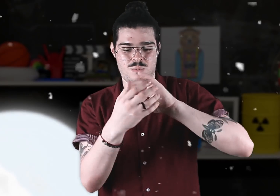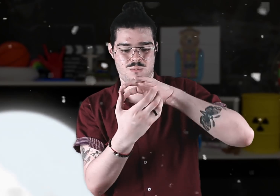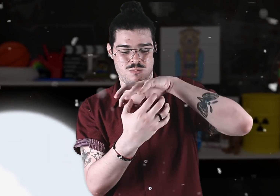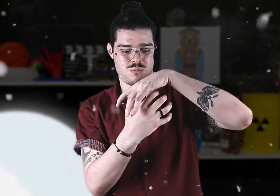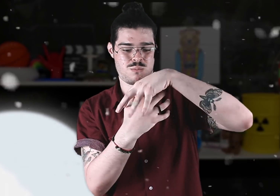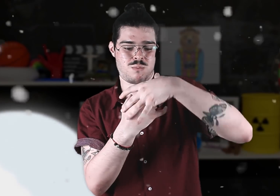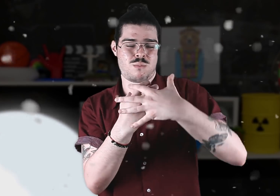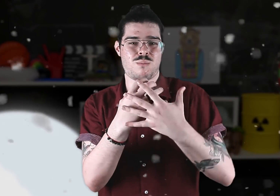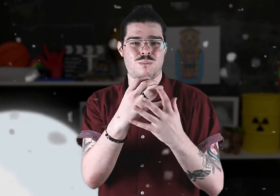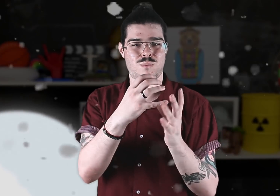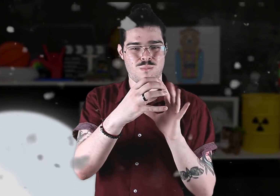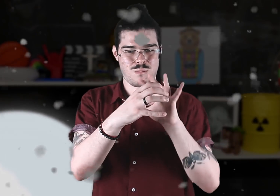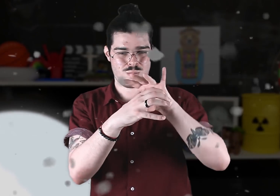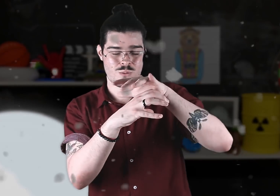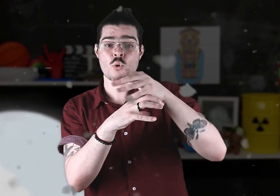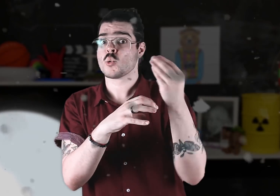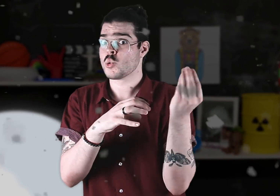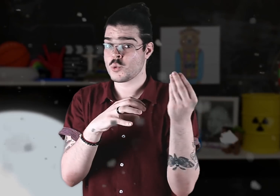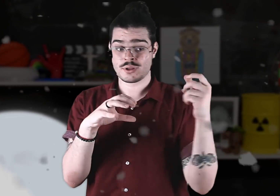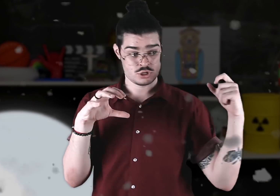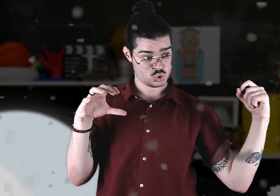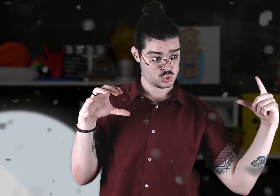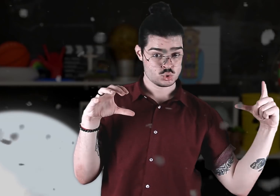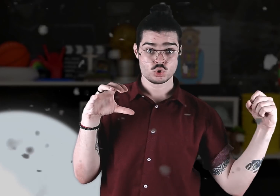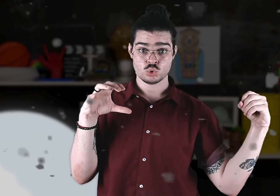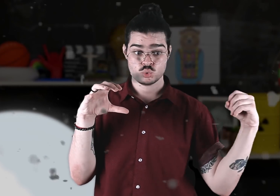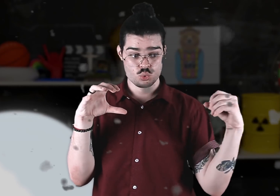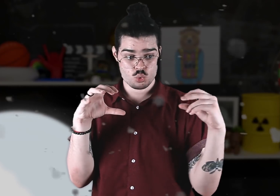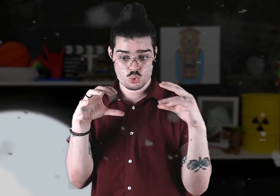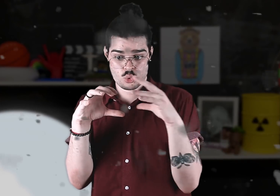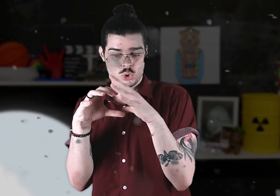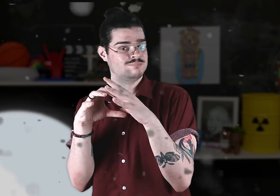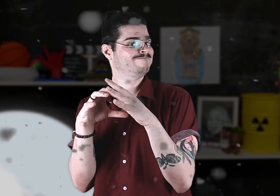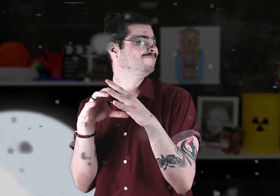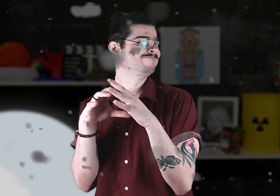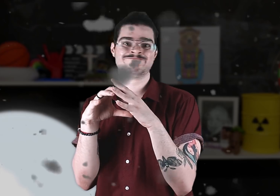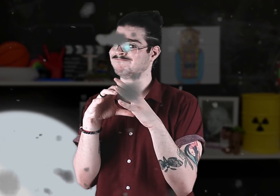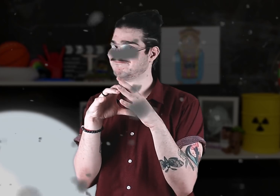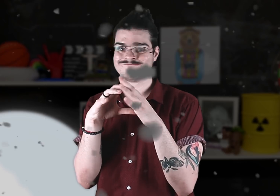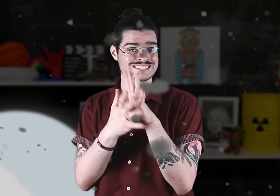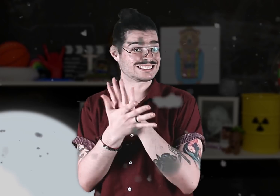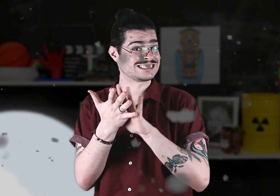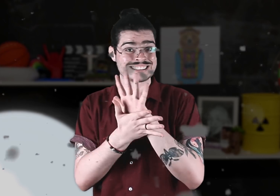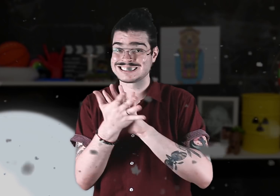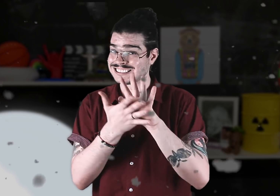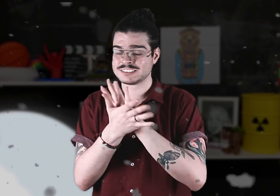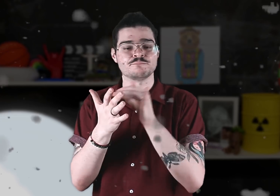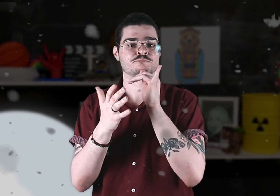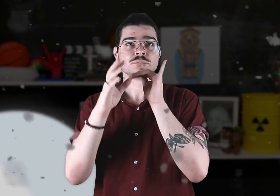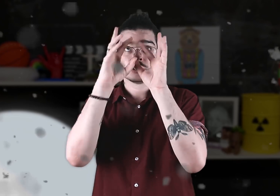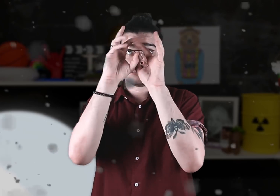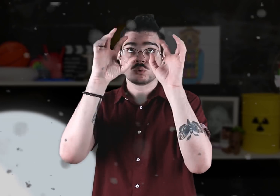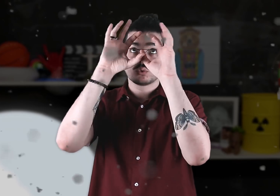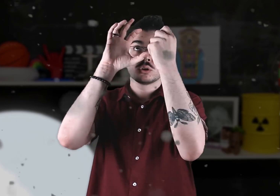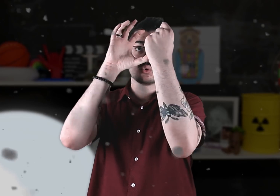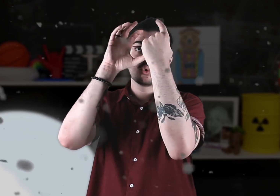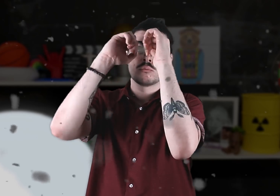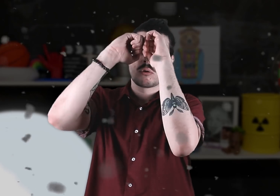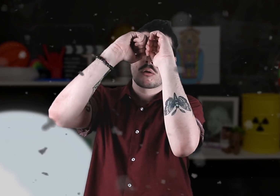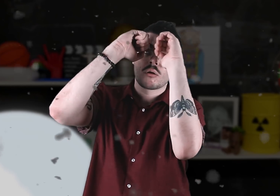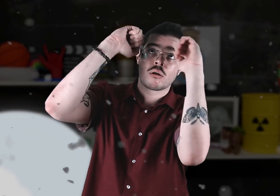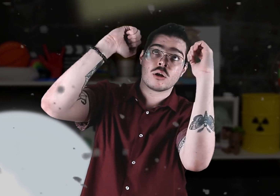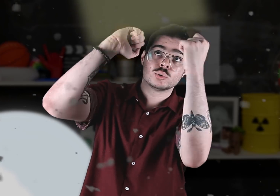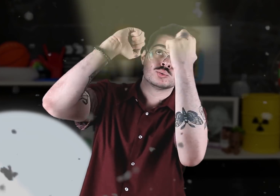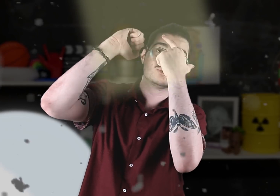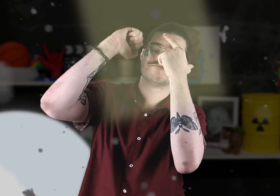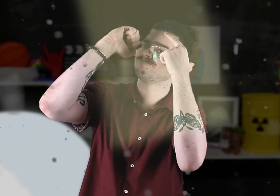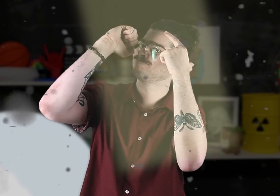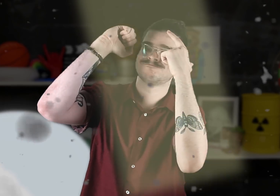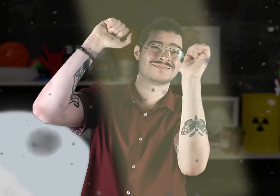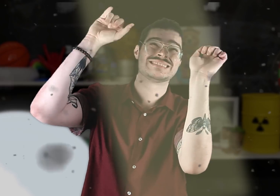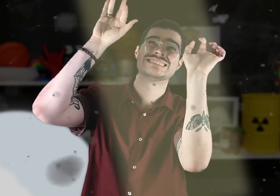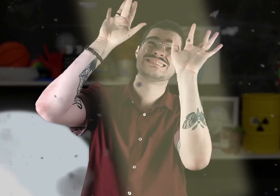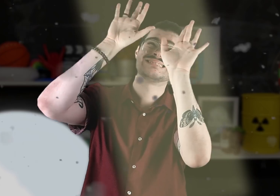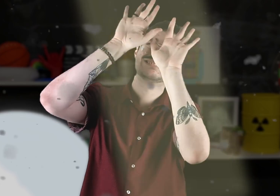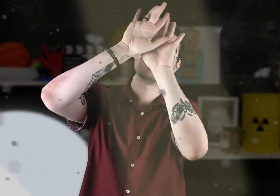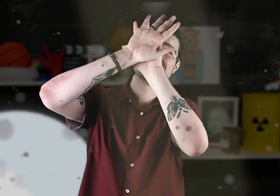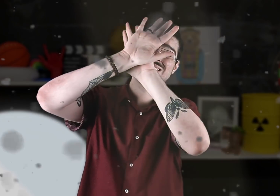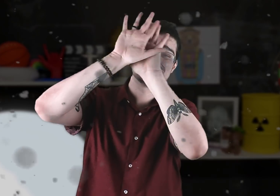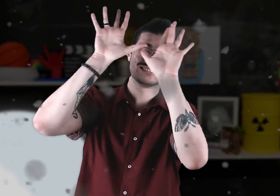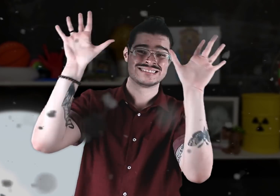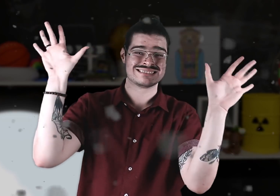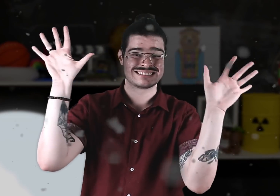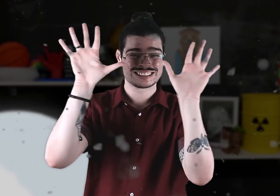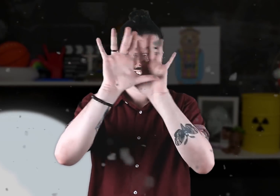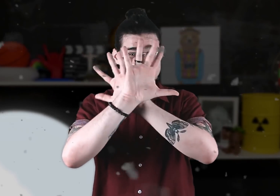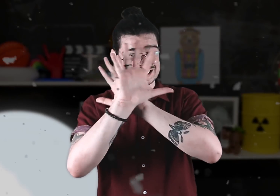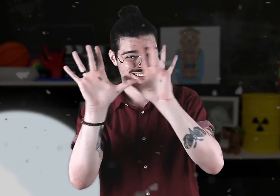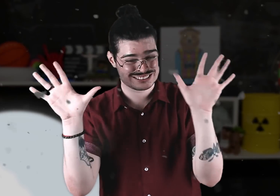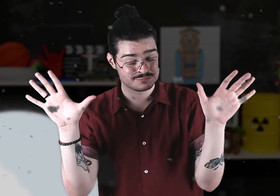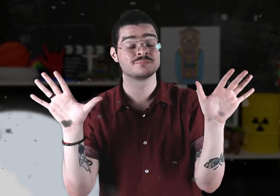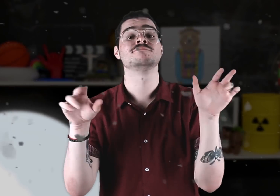causing a greenhouse effect that covered the entire surface of the Earth, which blocked the sunlight, could not get through the clouds!